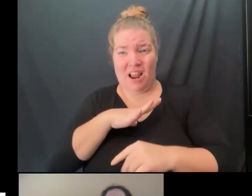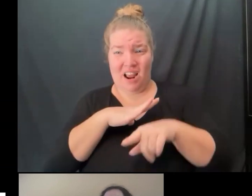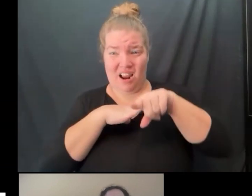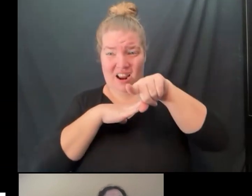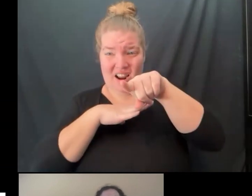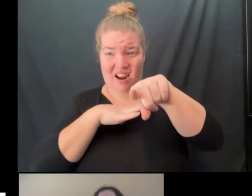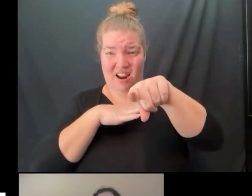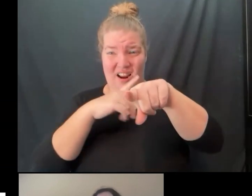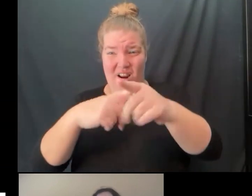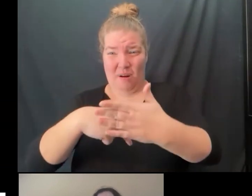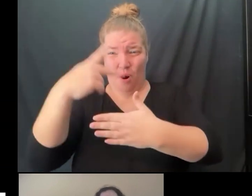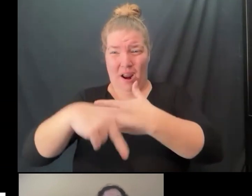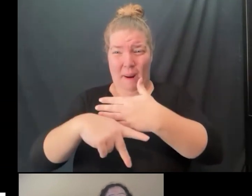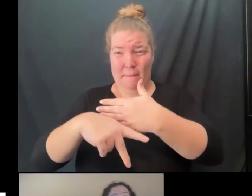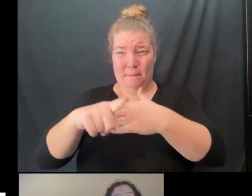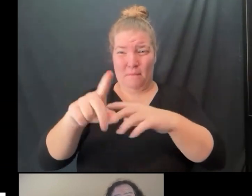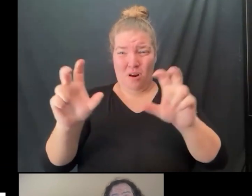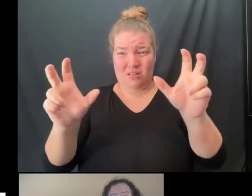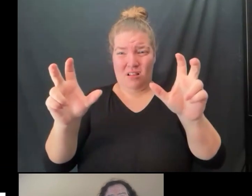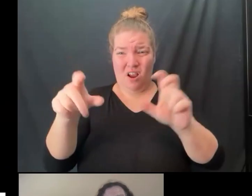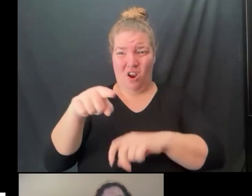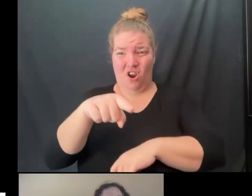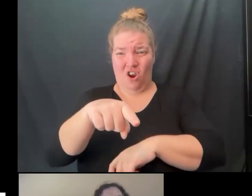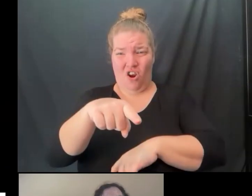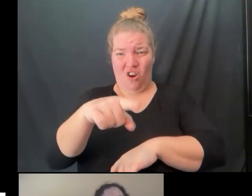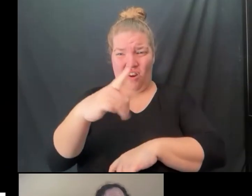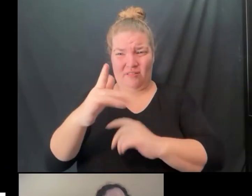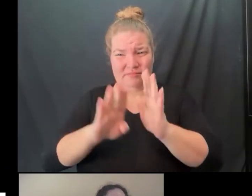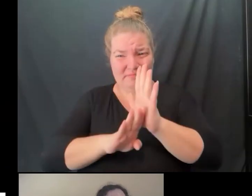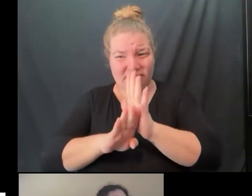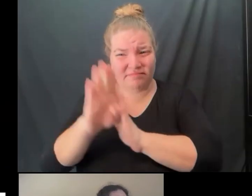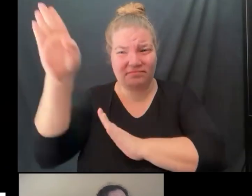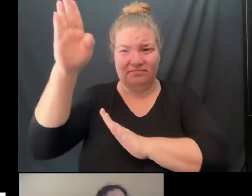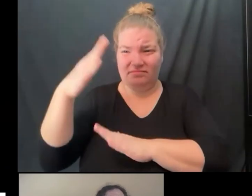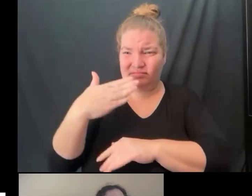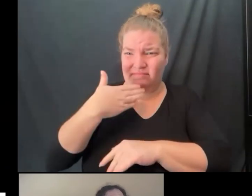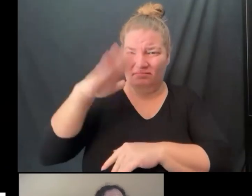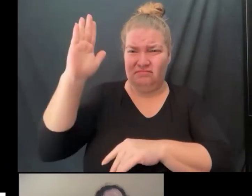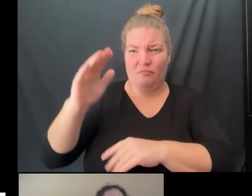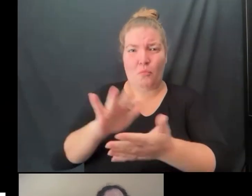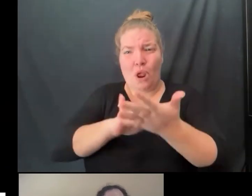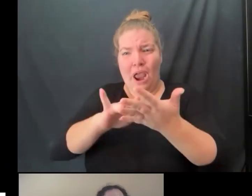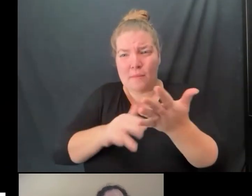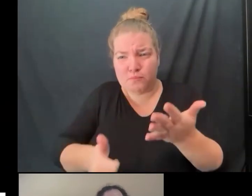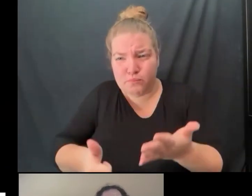And the CNIB has been responsible for all kinds of amazing global impact, including helping develop unified English Braille,